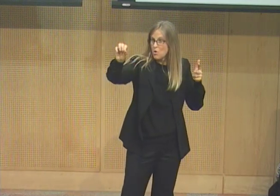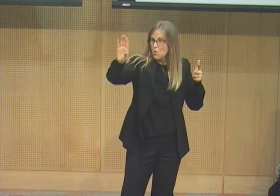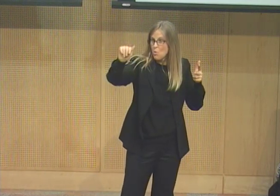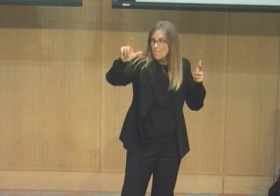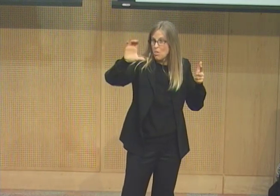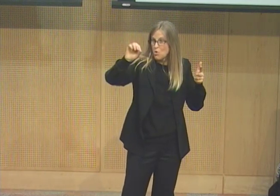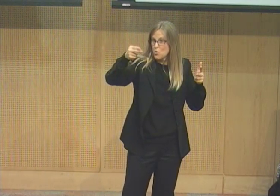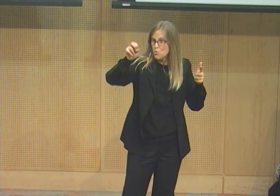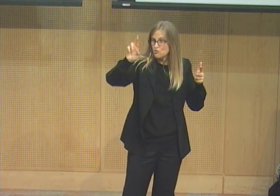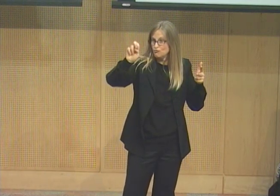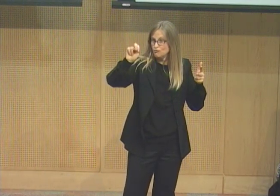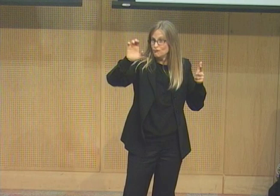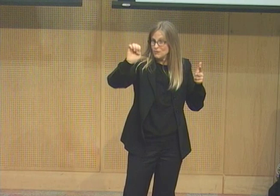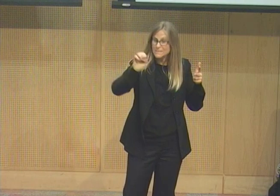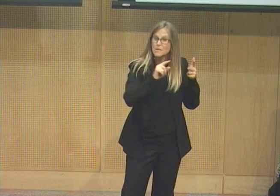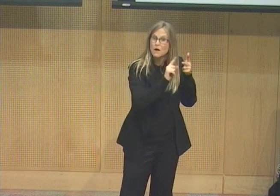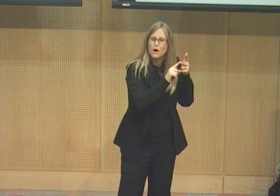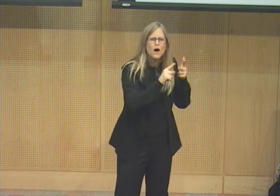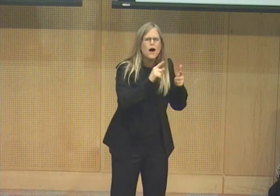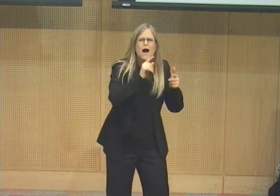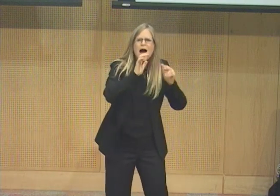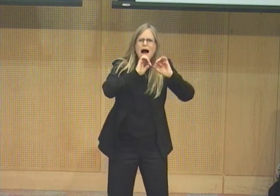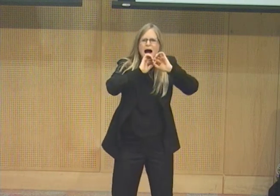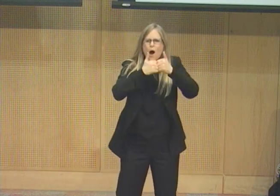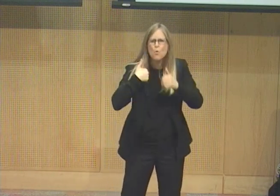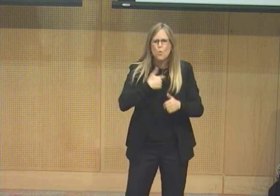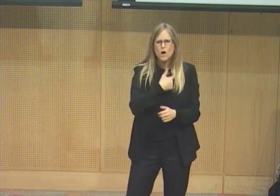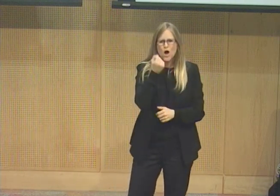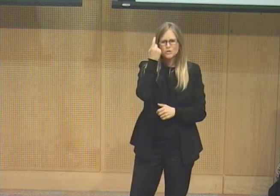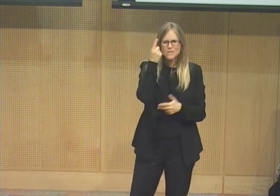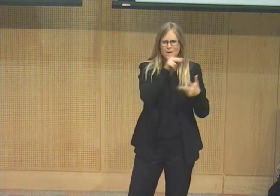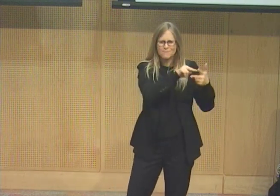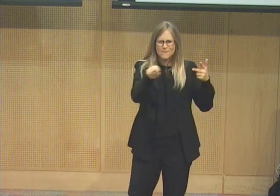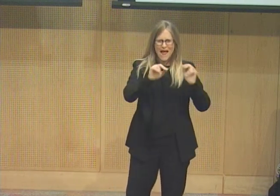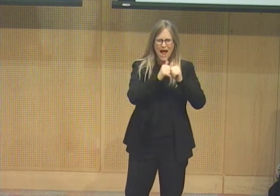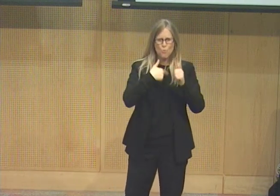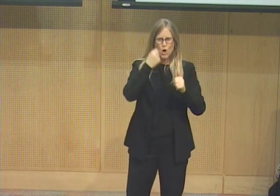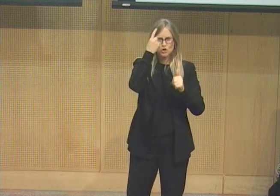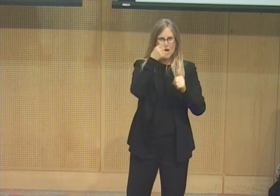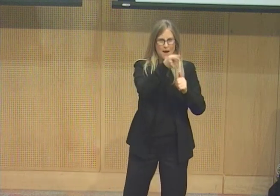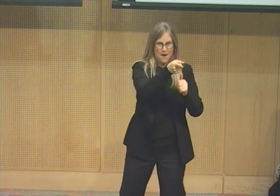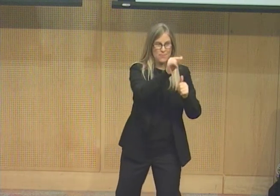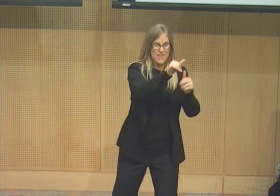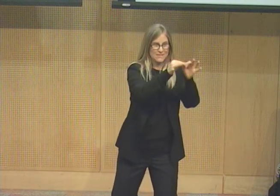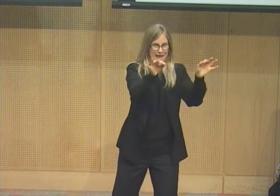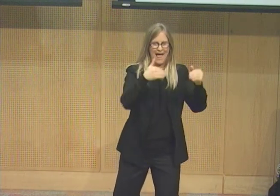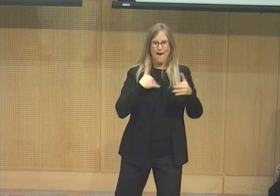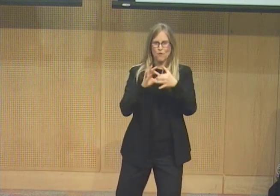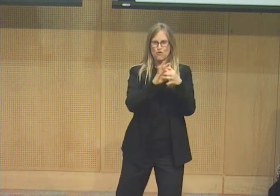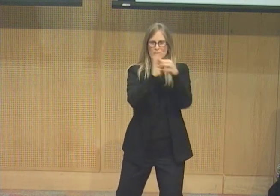And then local and global coherence are a reflection of how we understand what it is